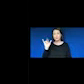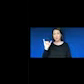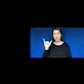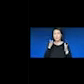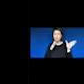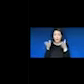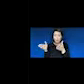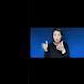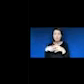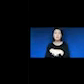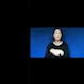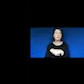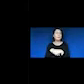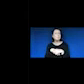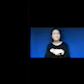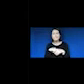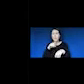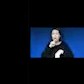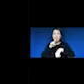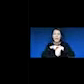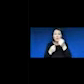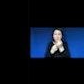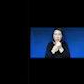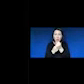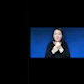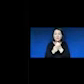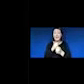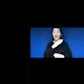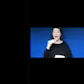there in the business, as well as community supports.